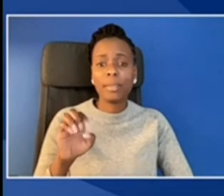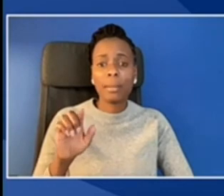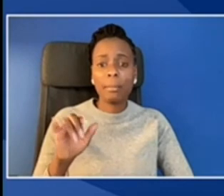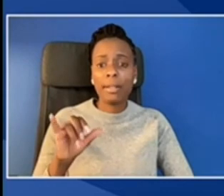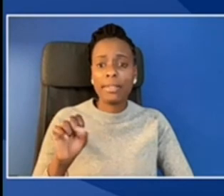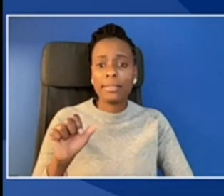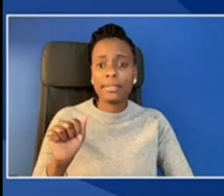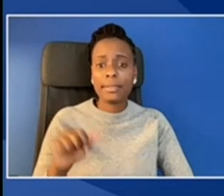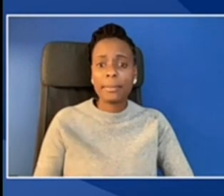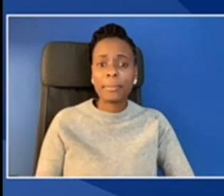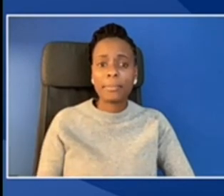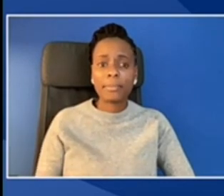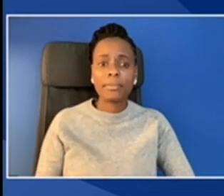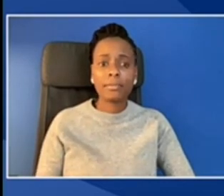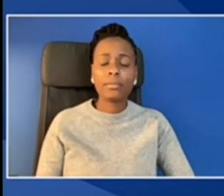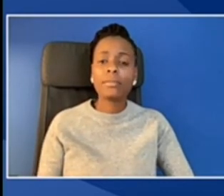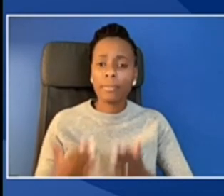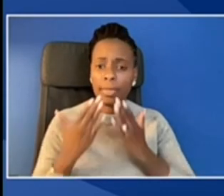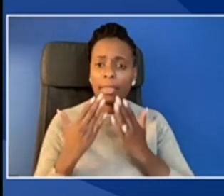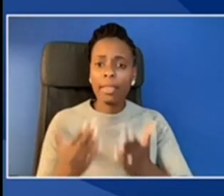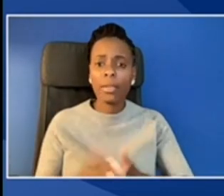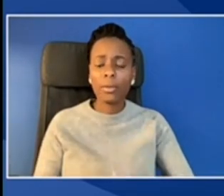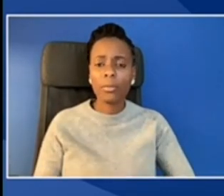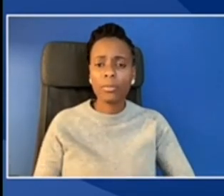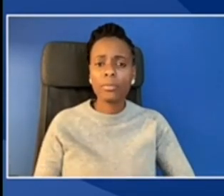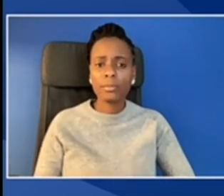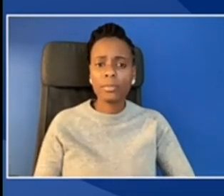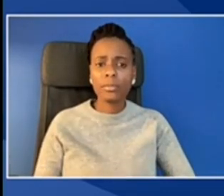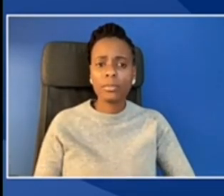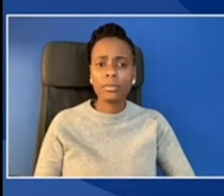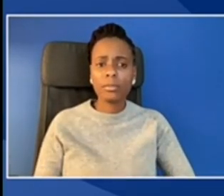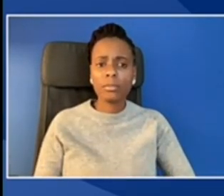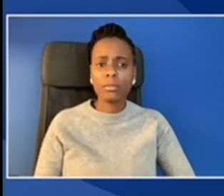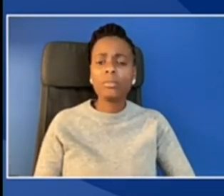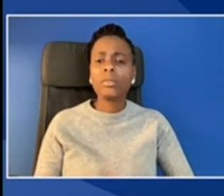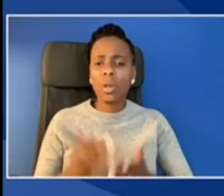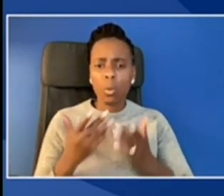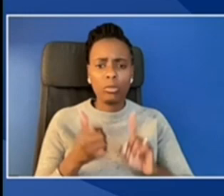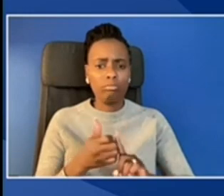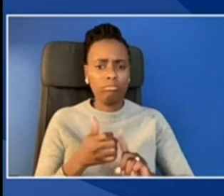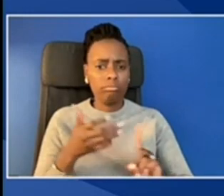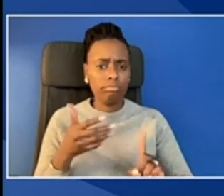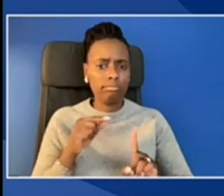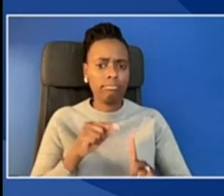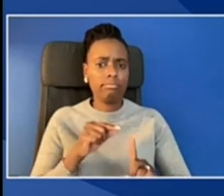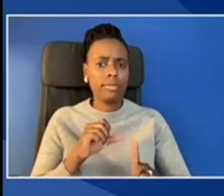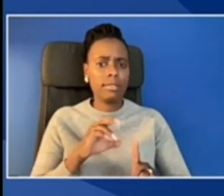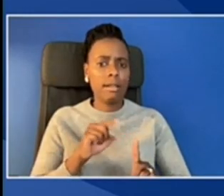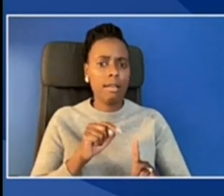Thank you. And I sort of want to carry Scott's ideas just a little bit further. So we all know that the Department is